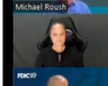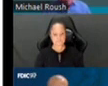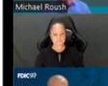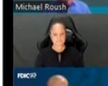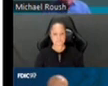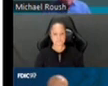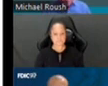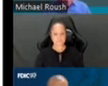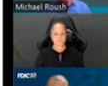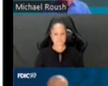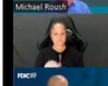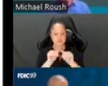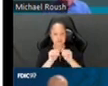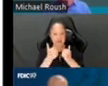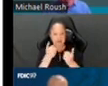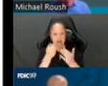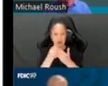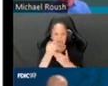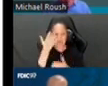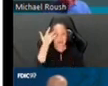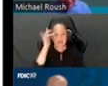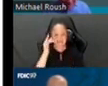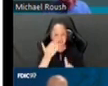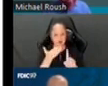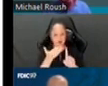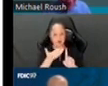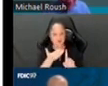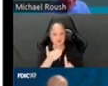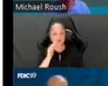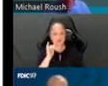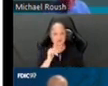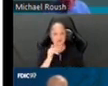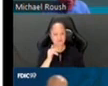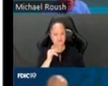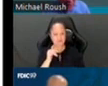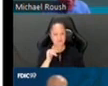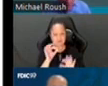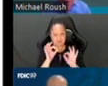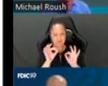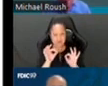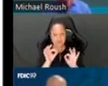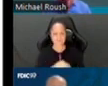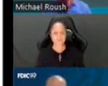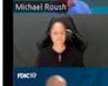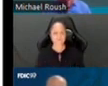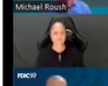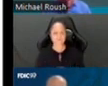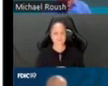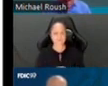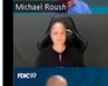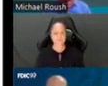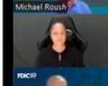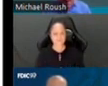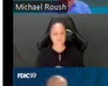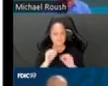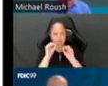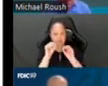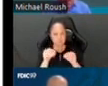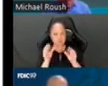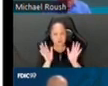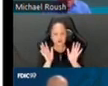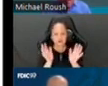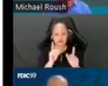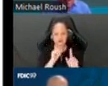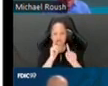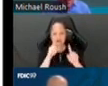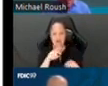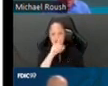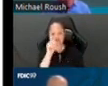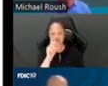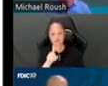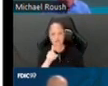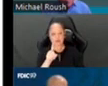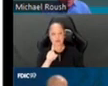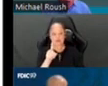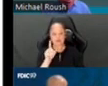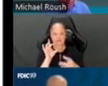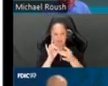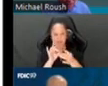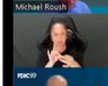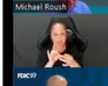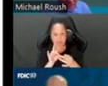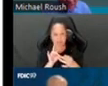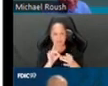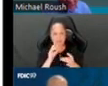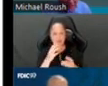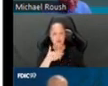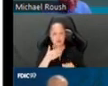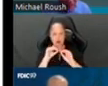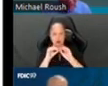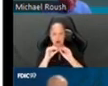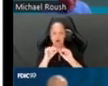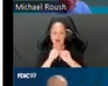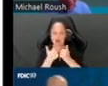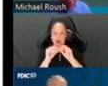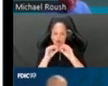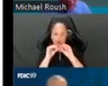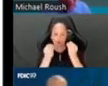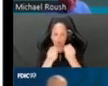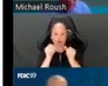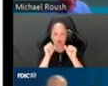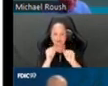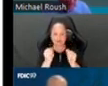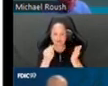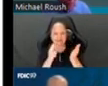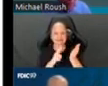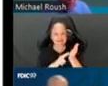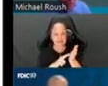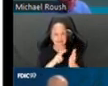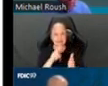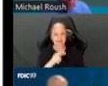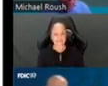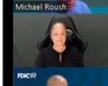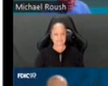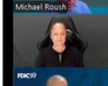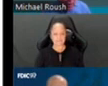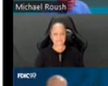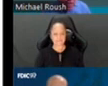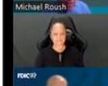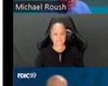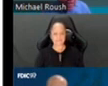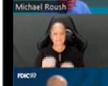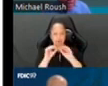are you. We put in the chat and how organizations can clean up. That question came in. For organizations